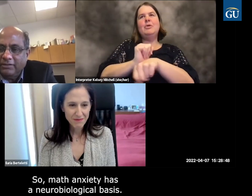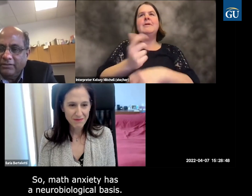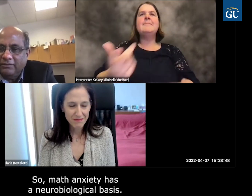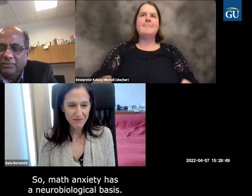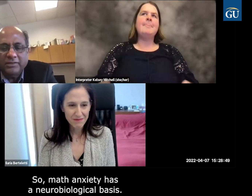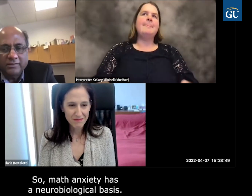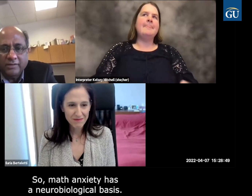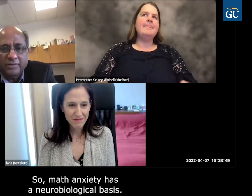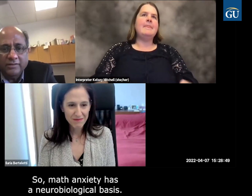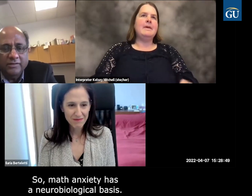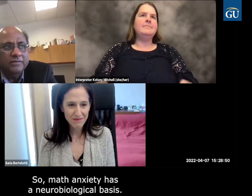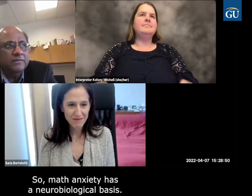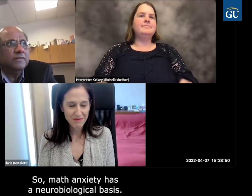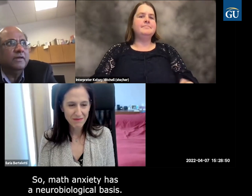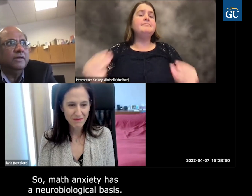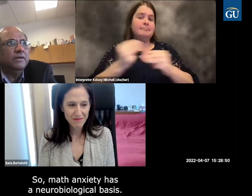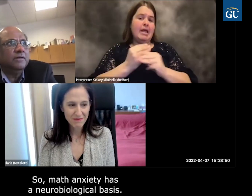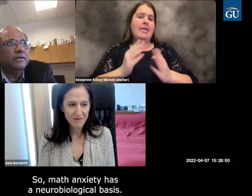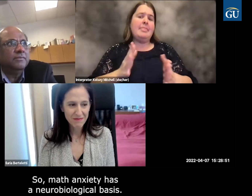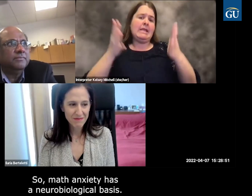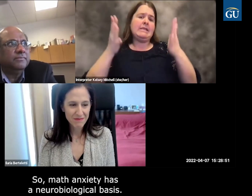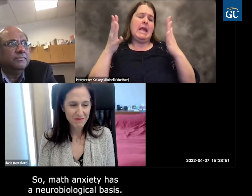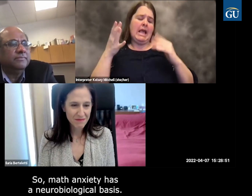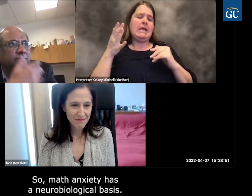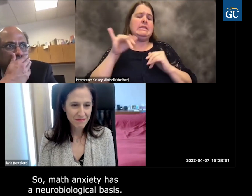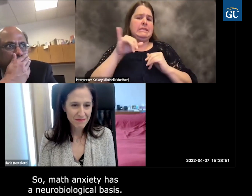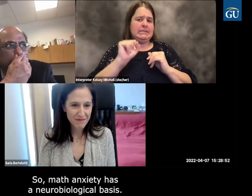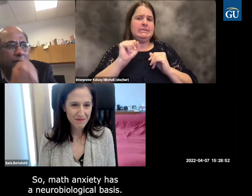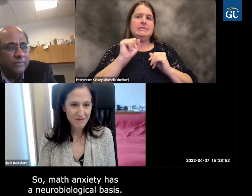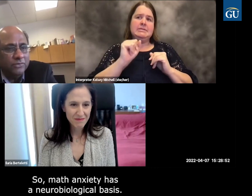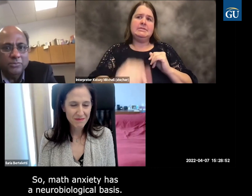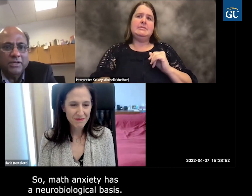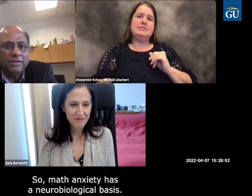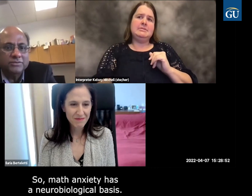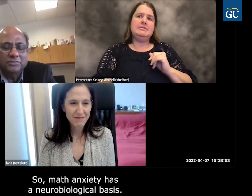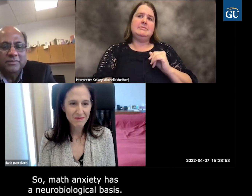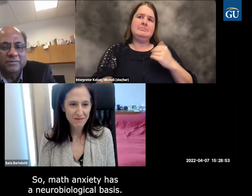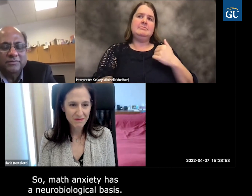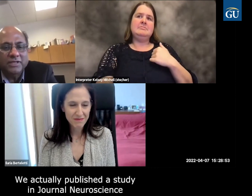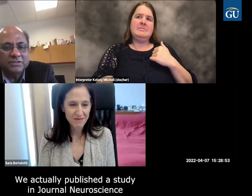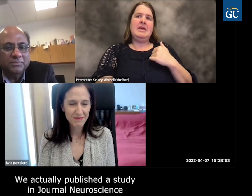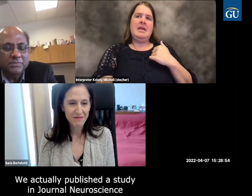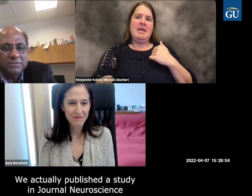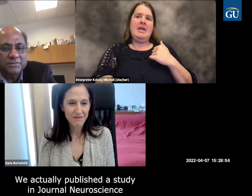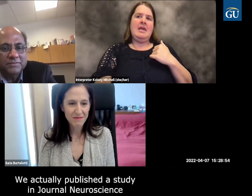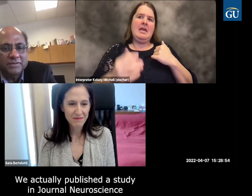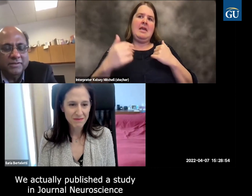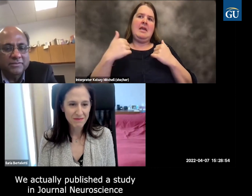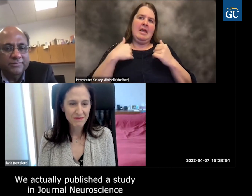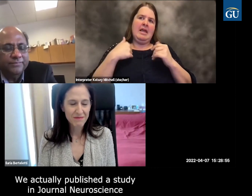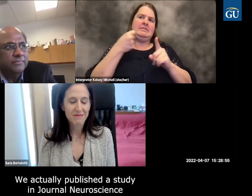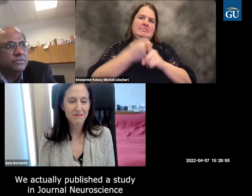so math anxiety is a uh has a neurobiological basis we actually